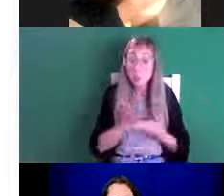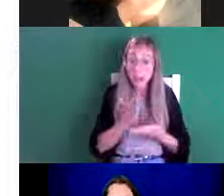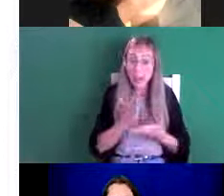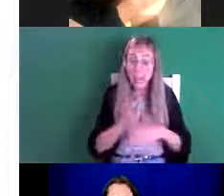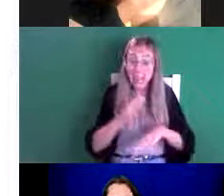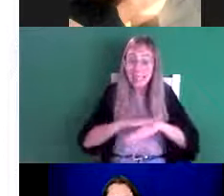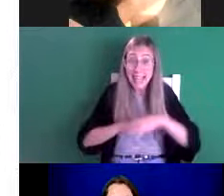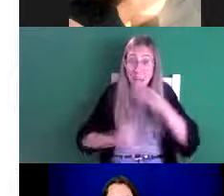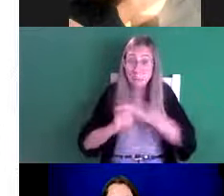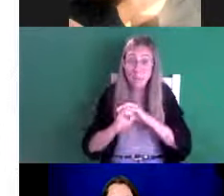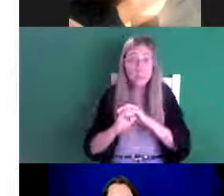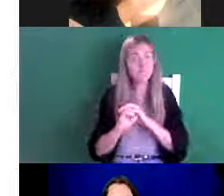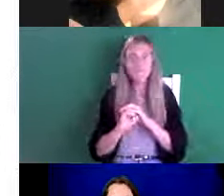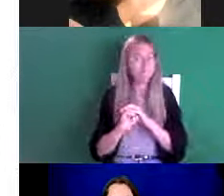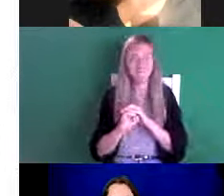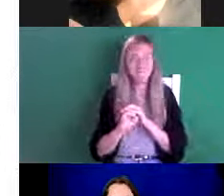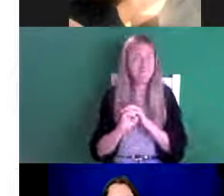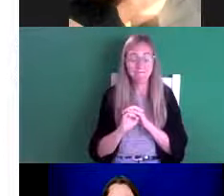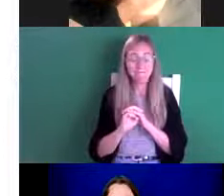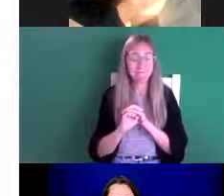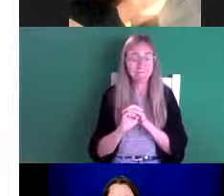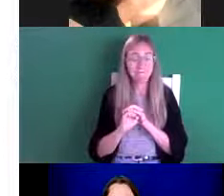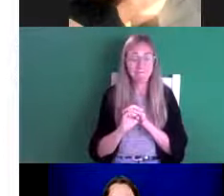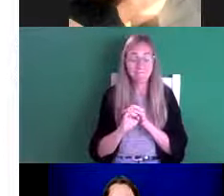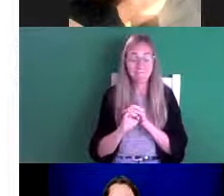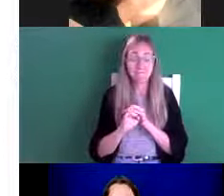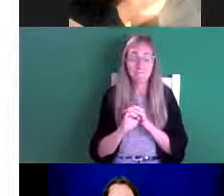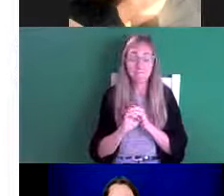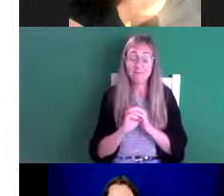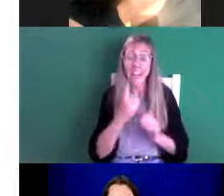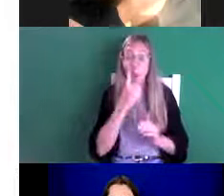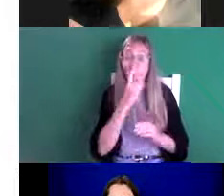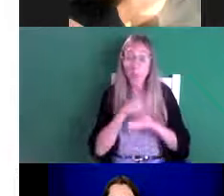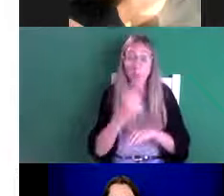it might be that it does spill over more than one day if you wanted to do that